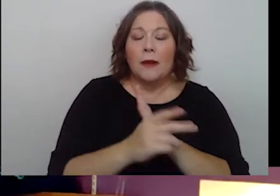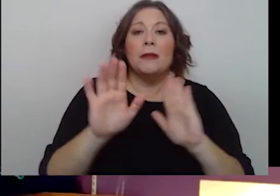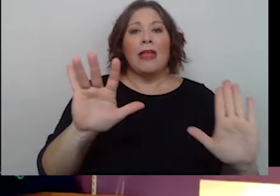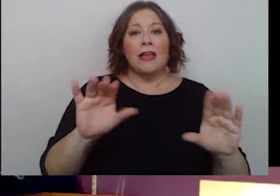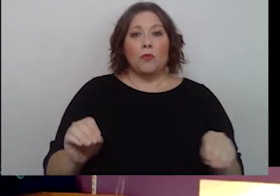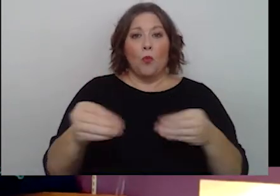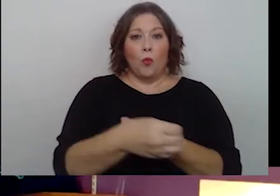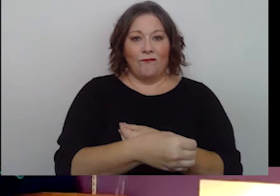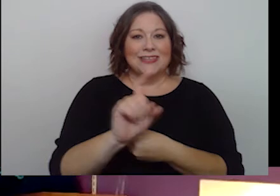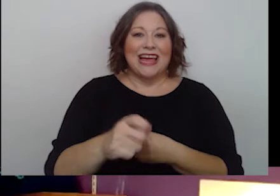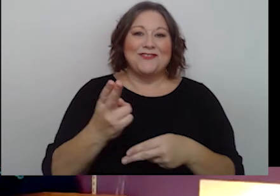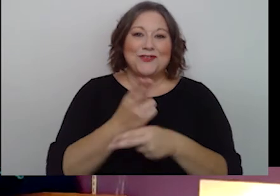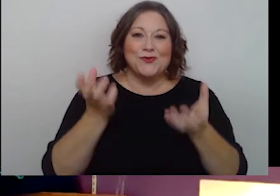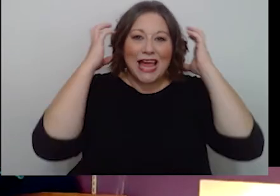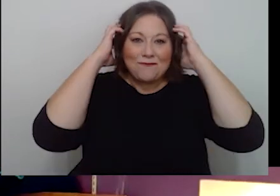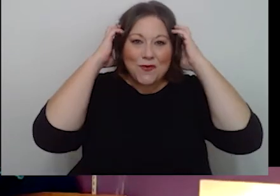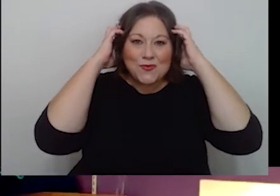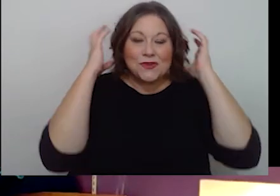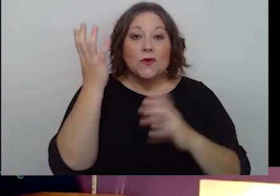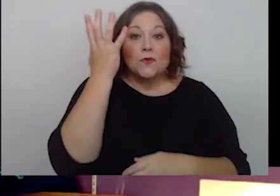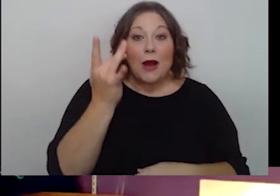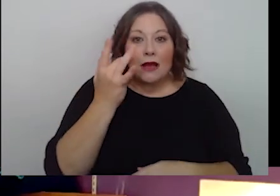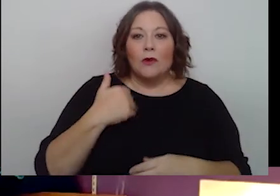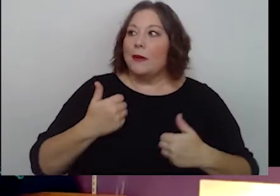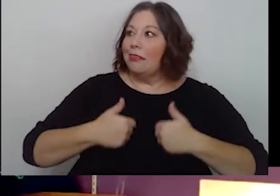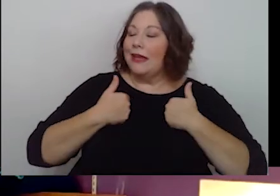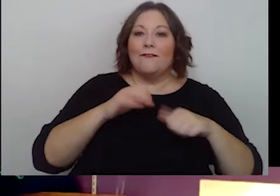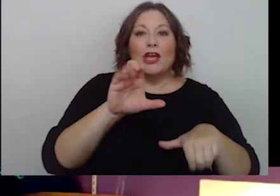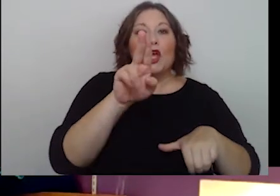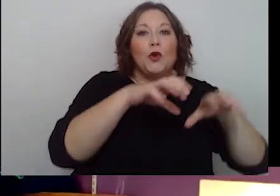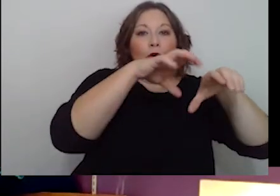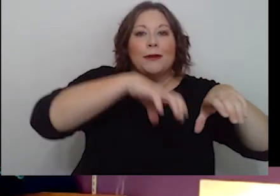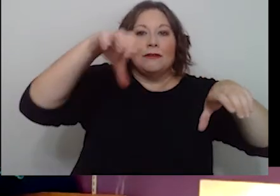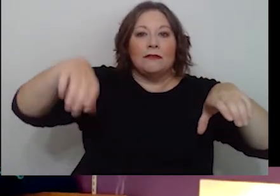the office, I use headphones because we live in a cube environment, and it would be very